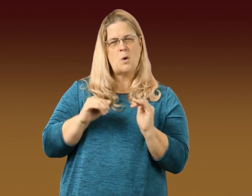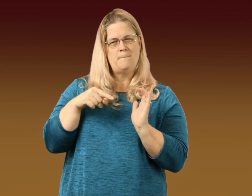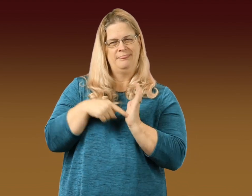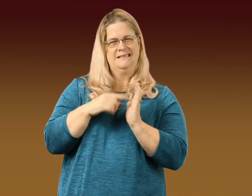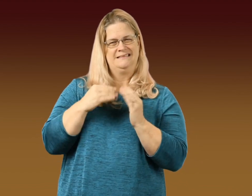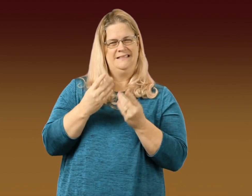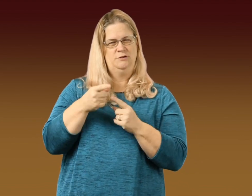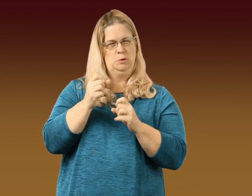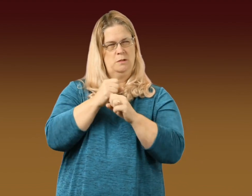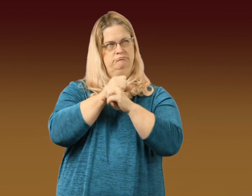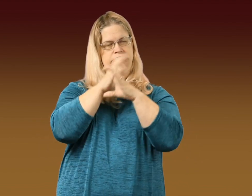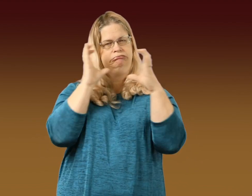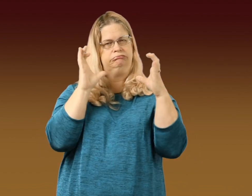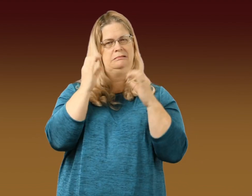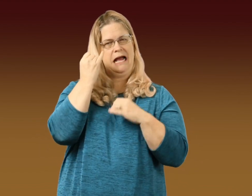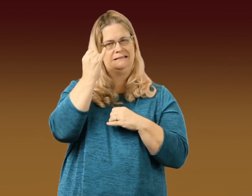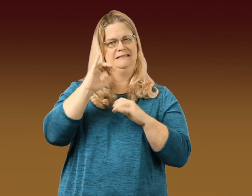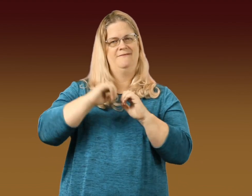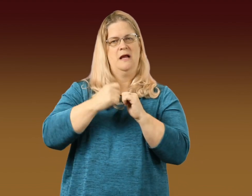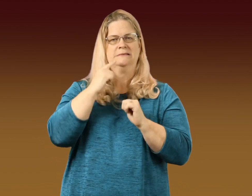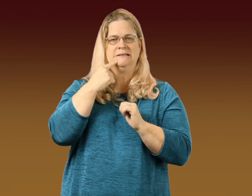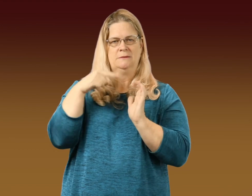I hope this gives you an idea of how serious this is,